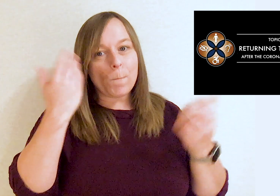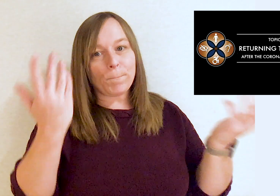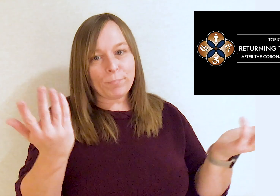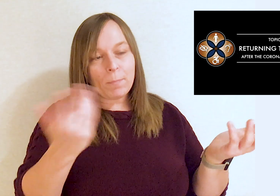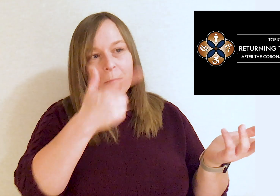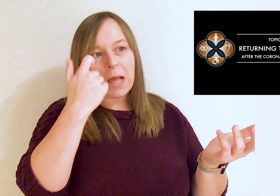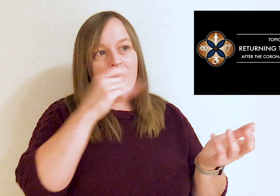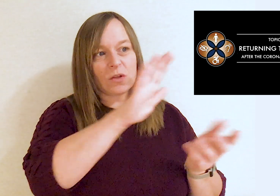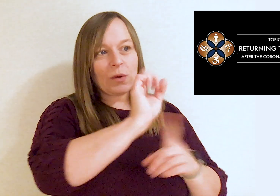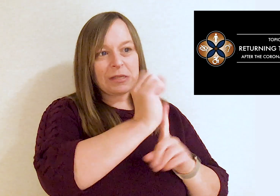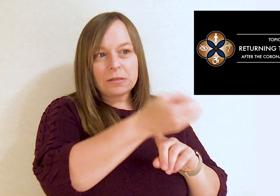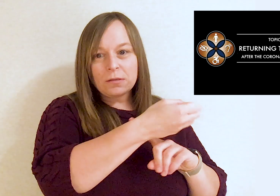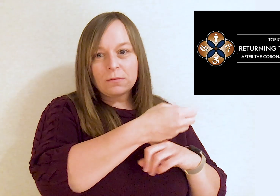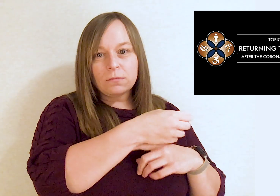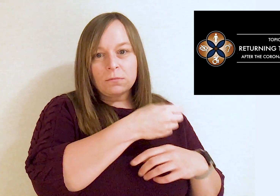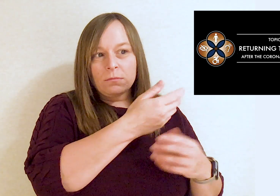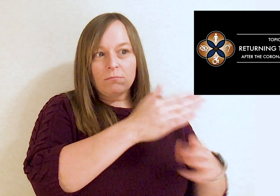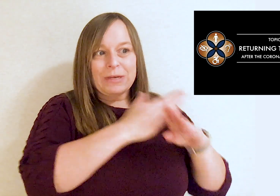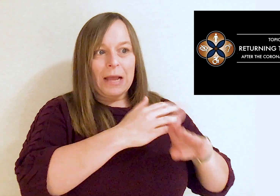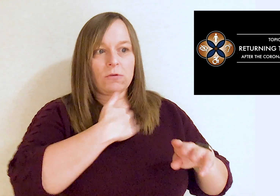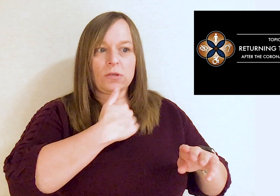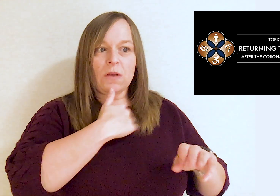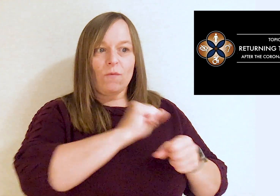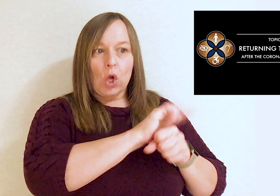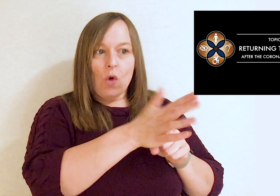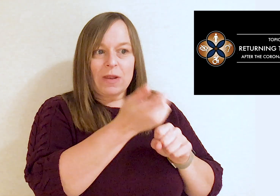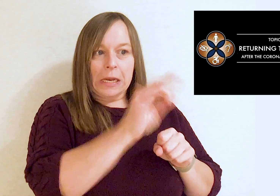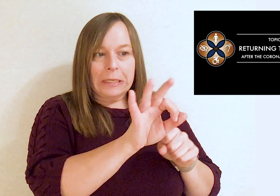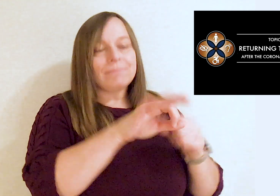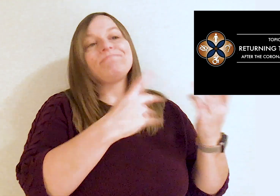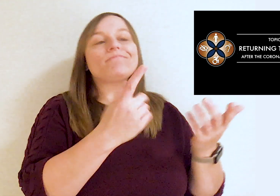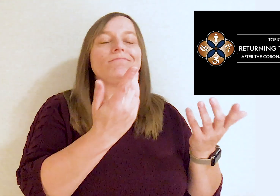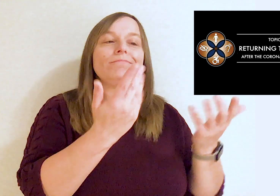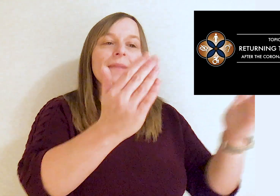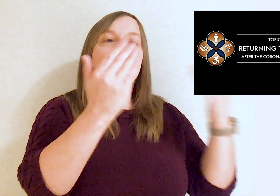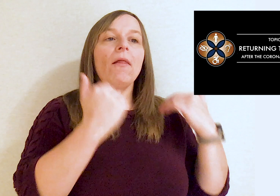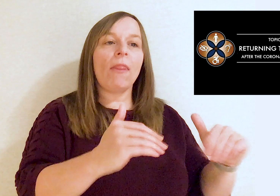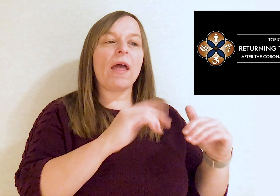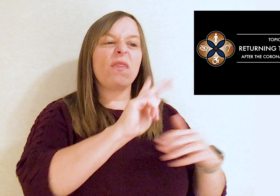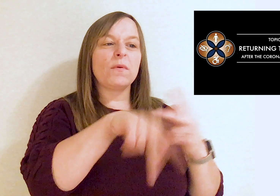because of the need to protect yourself from COVID-19, then those are the kinds